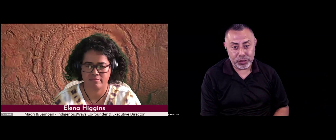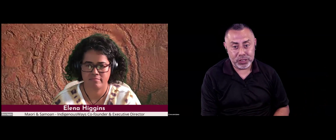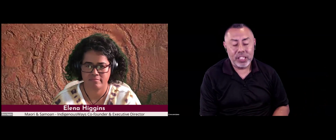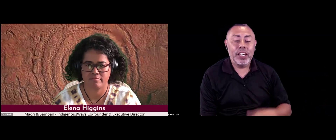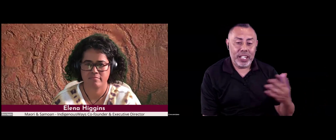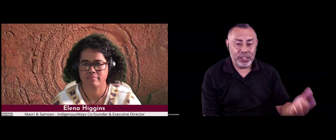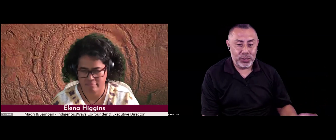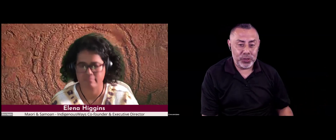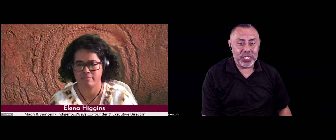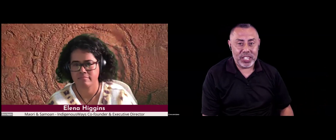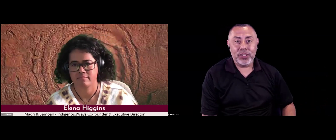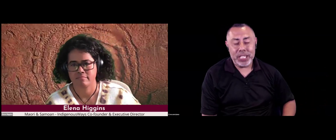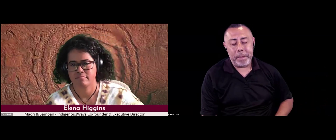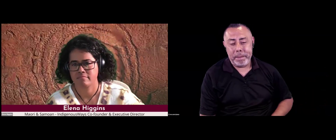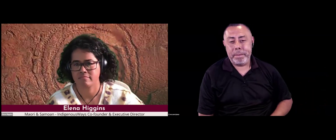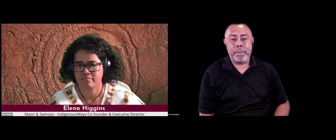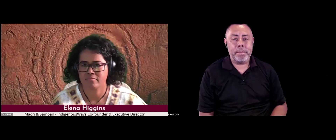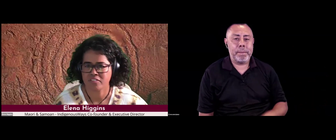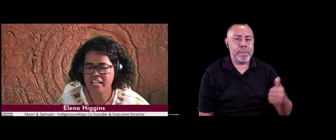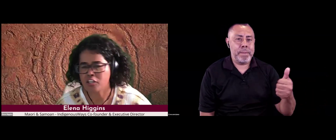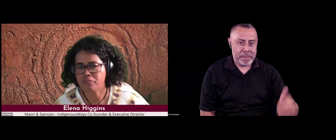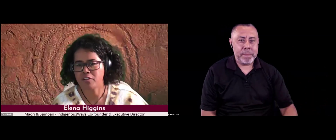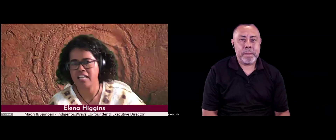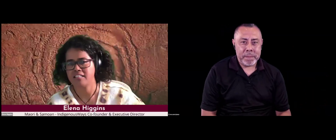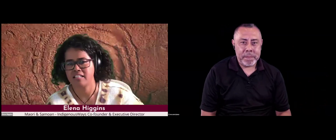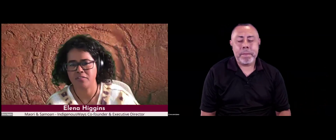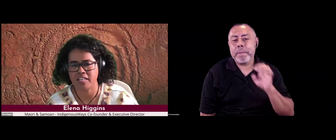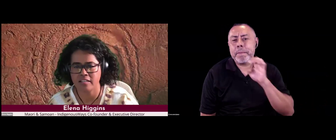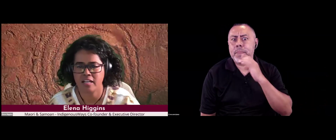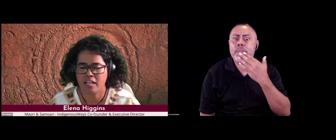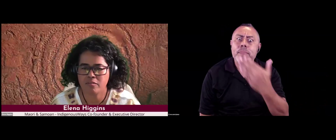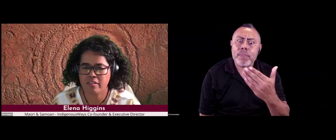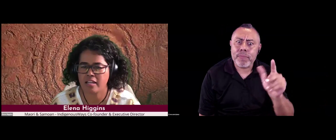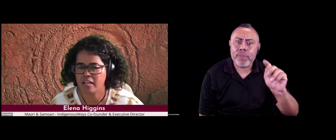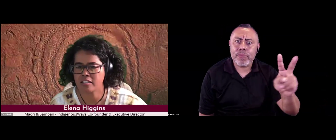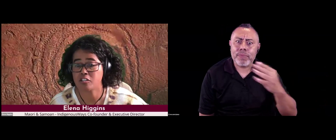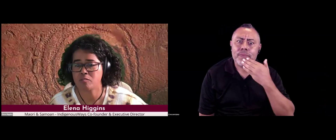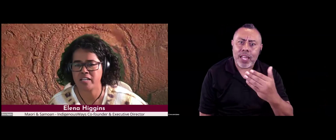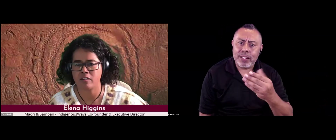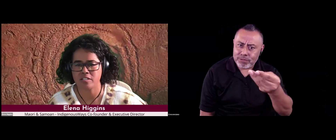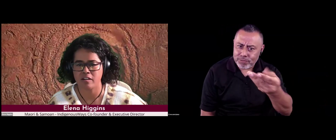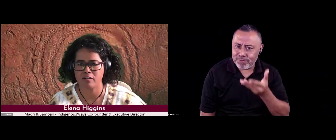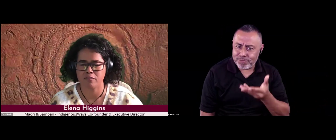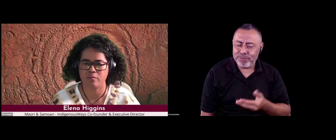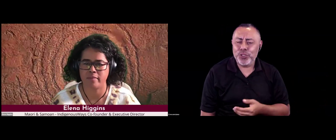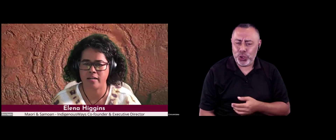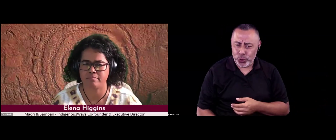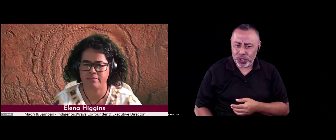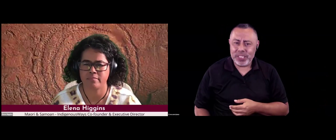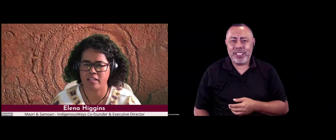Adding up the elders and the youth together. Yeah.